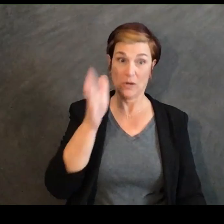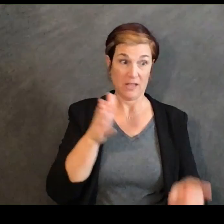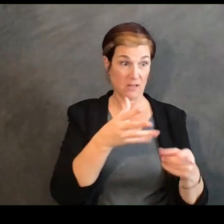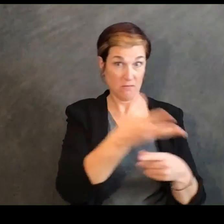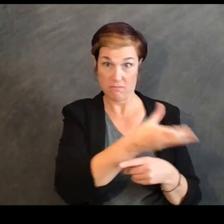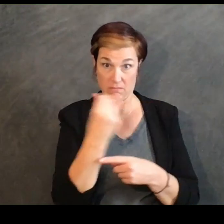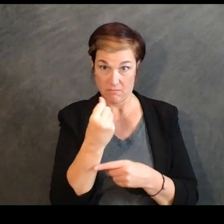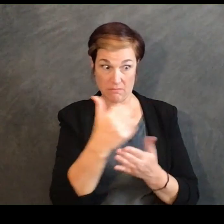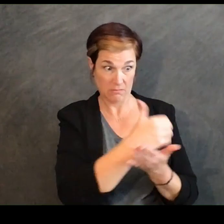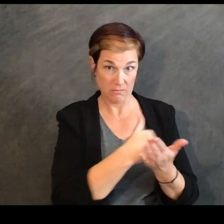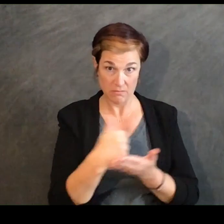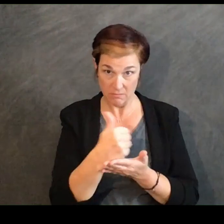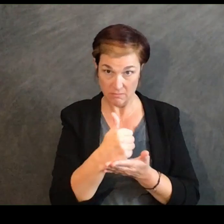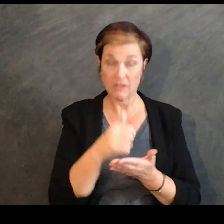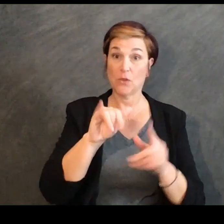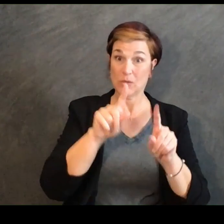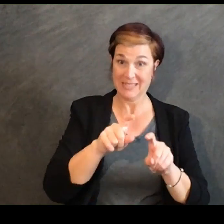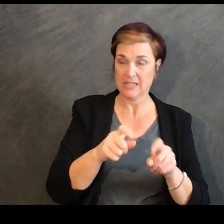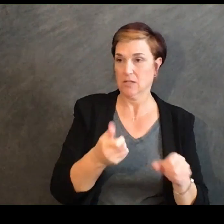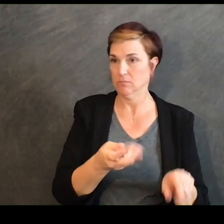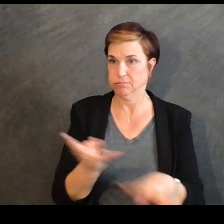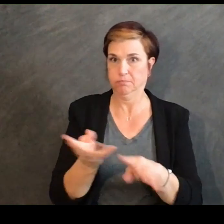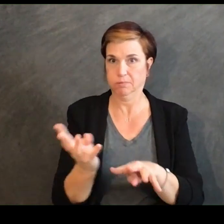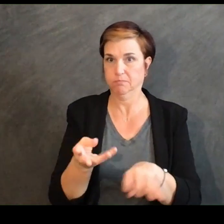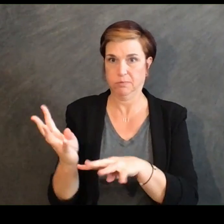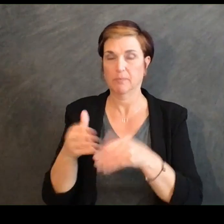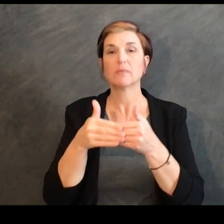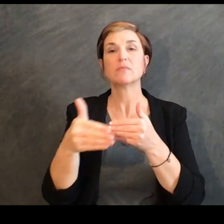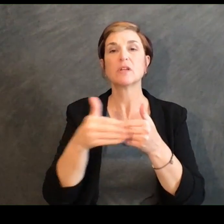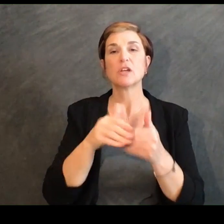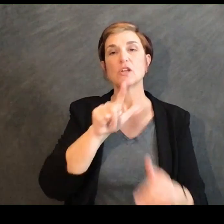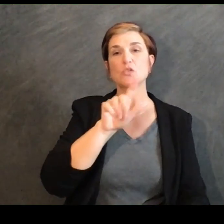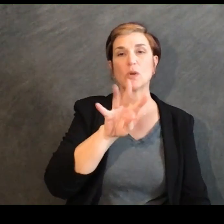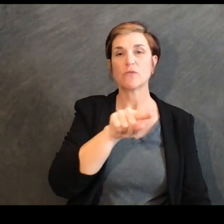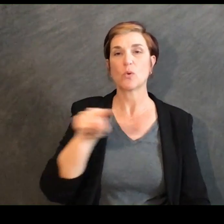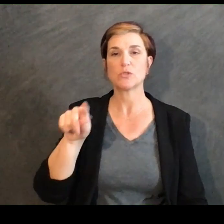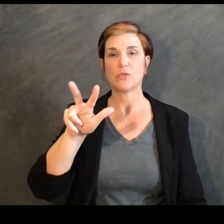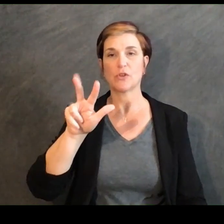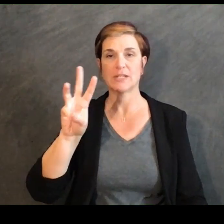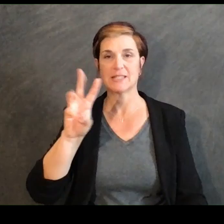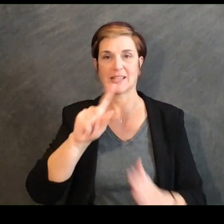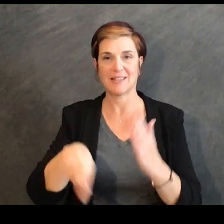able to provide results in 24 to 36 hours that is the intent of this